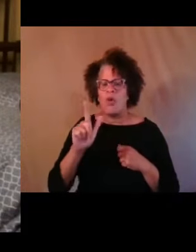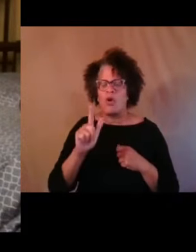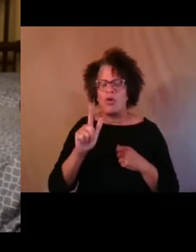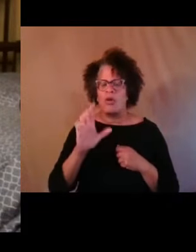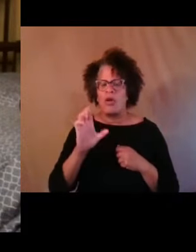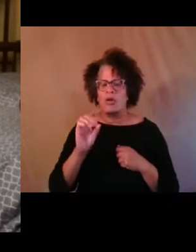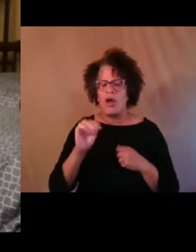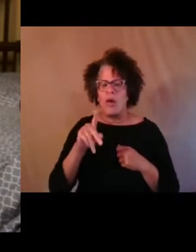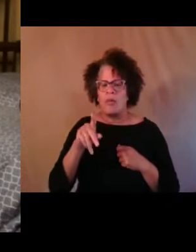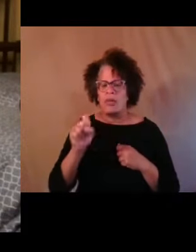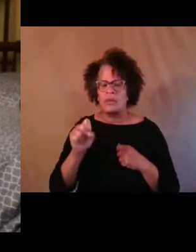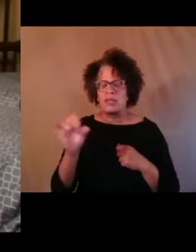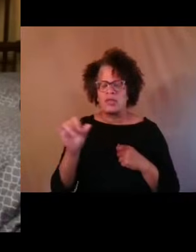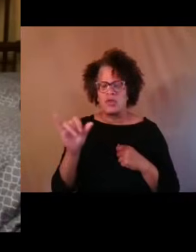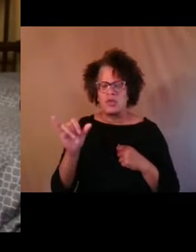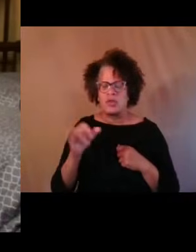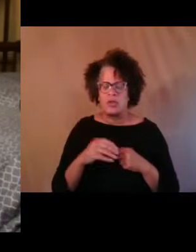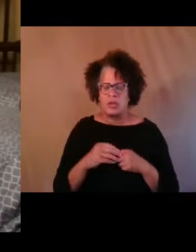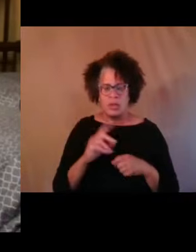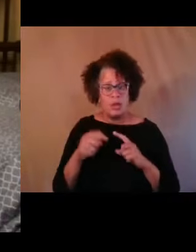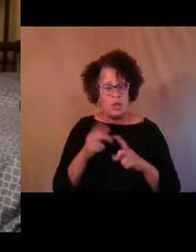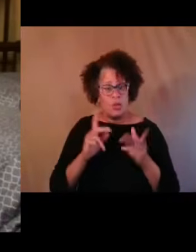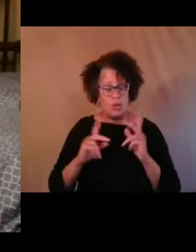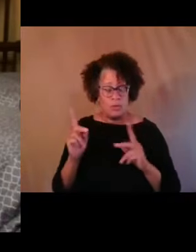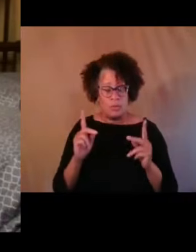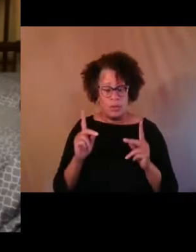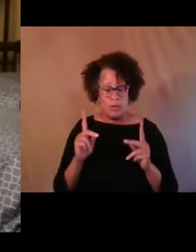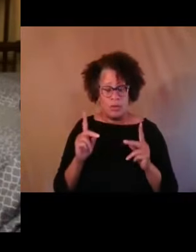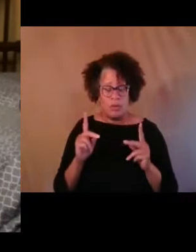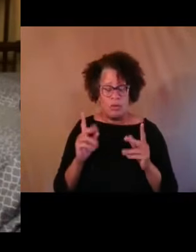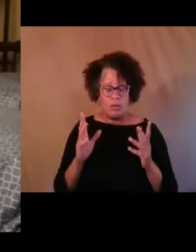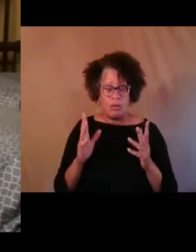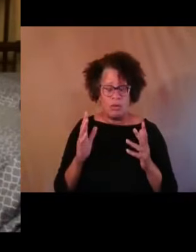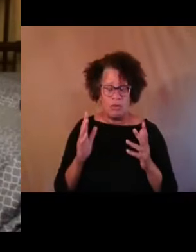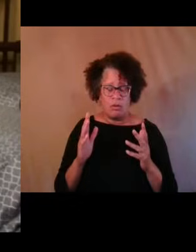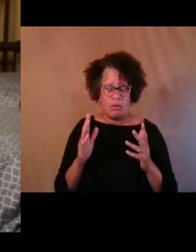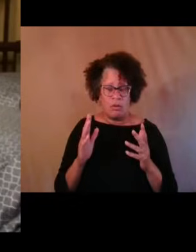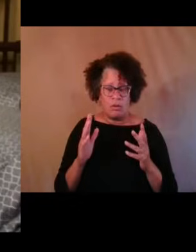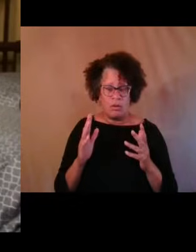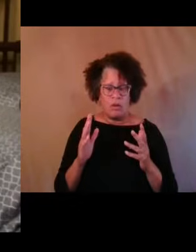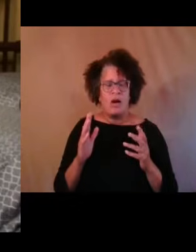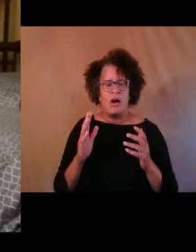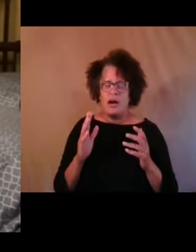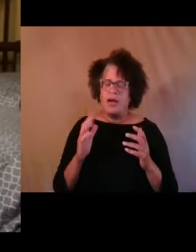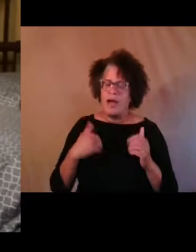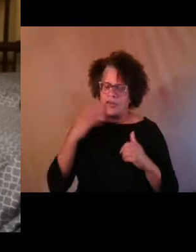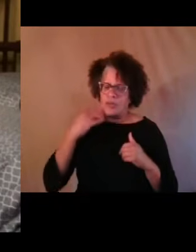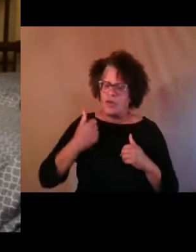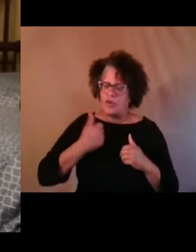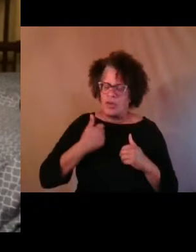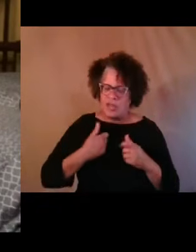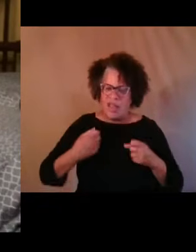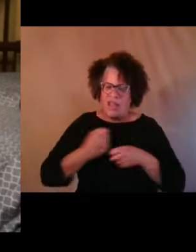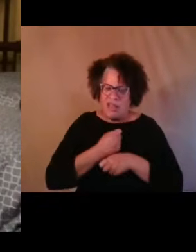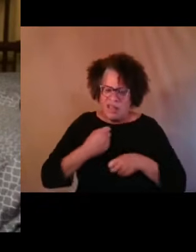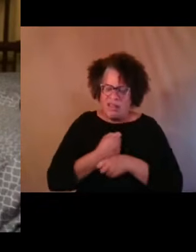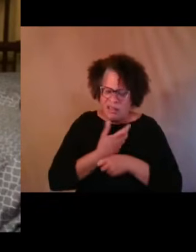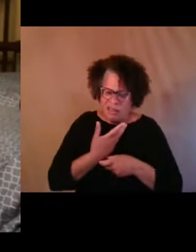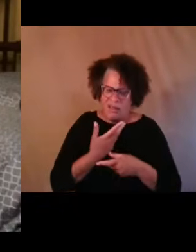And when people despair, and I've been in this place myself, and I had to fight my way out of it step-by-step,